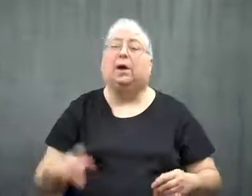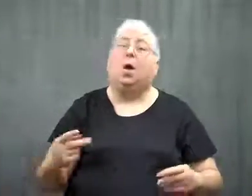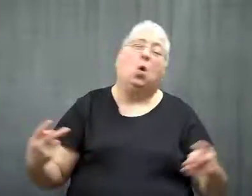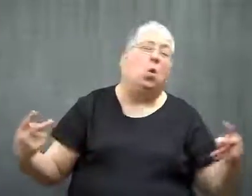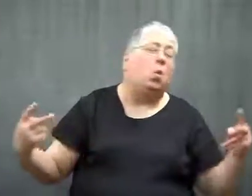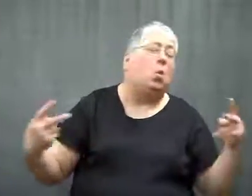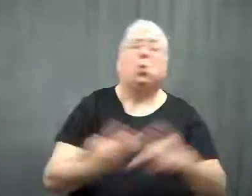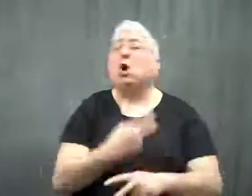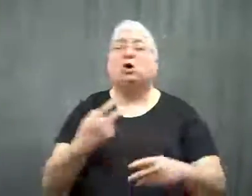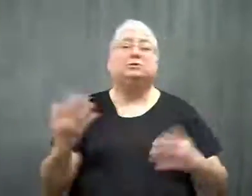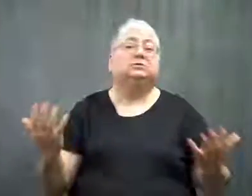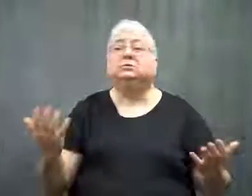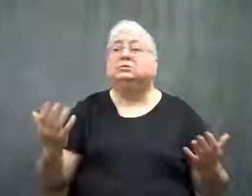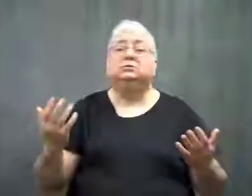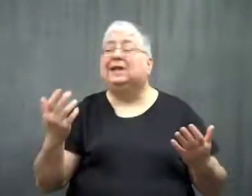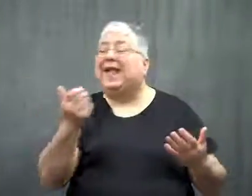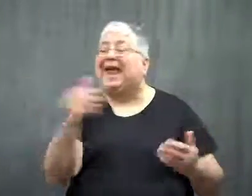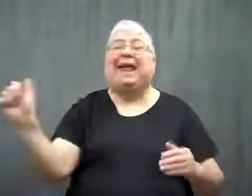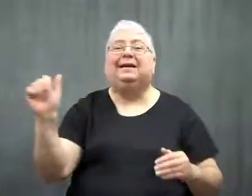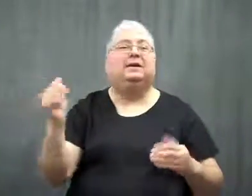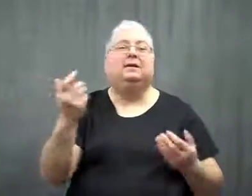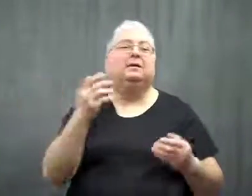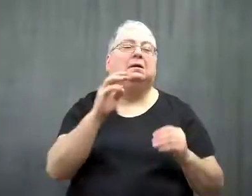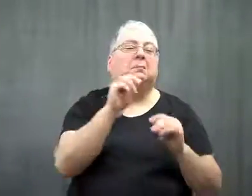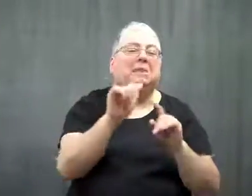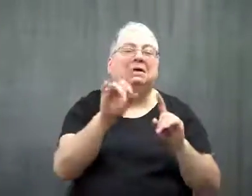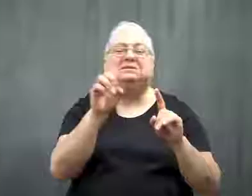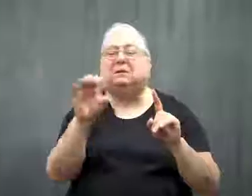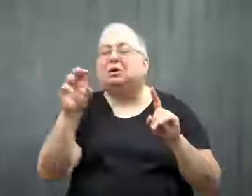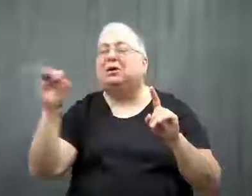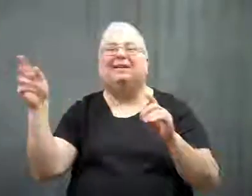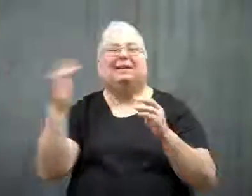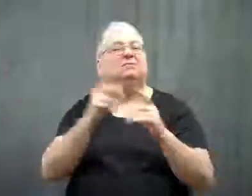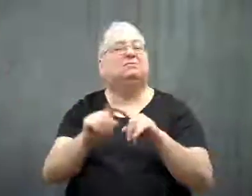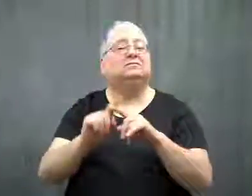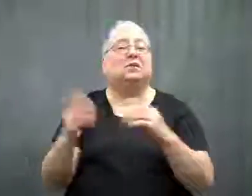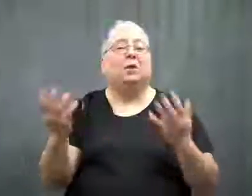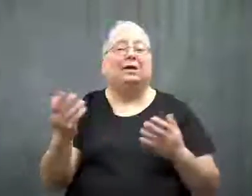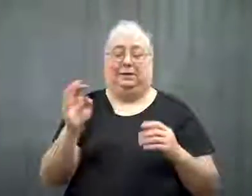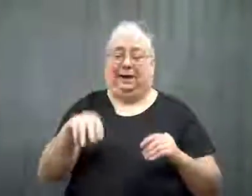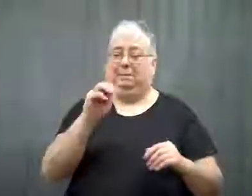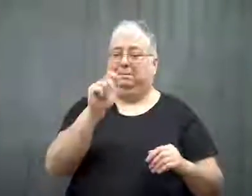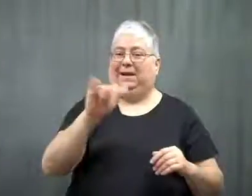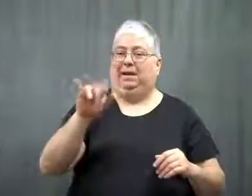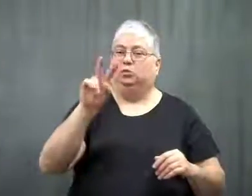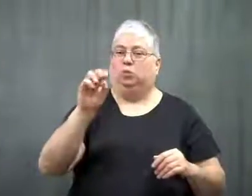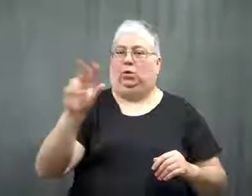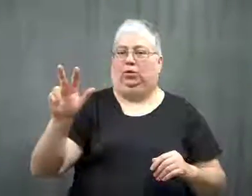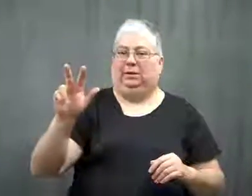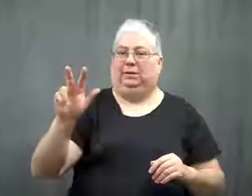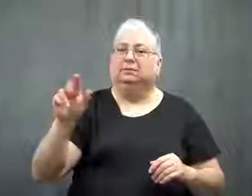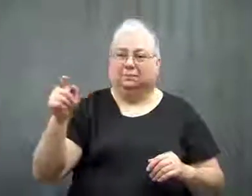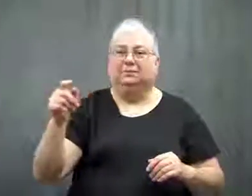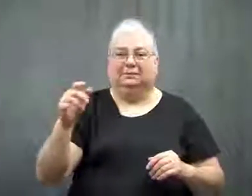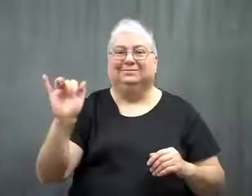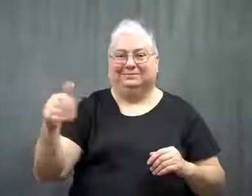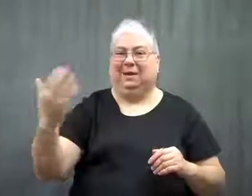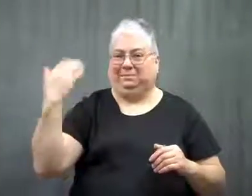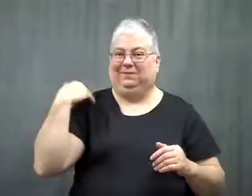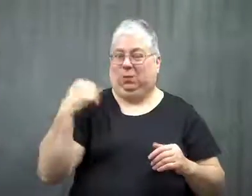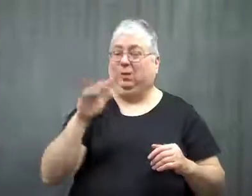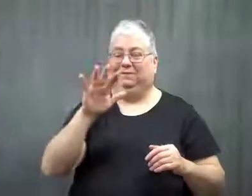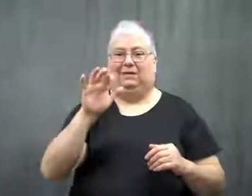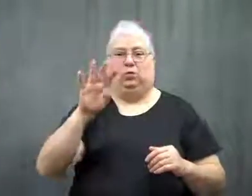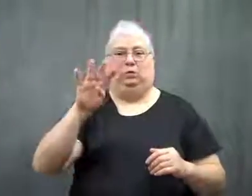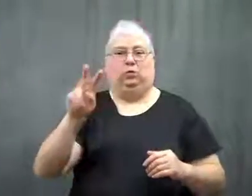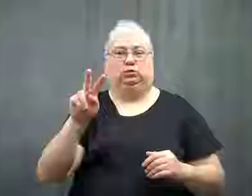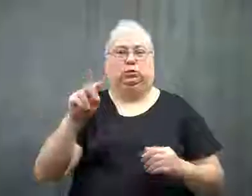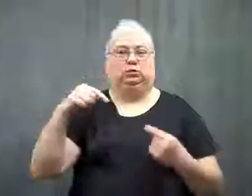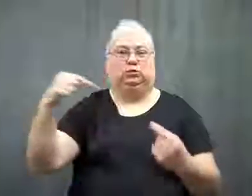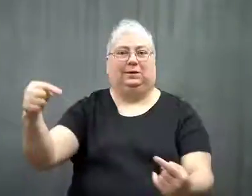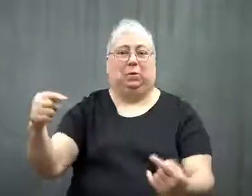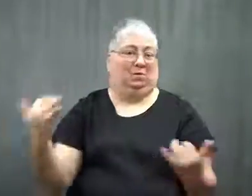The highest total for any month was in May of 2003 with 542 tornadoes.